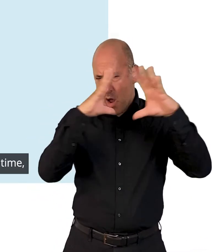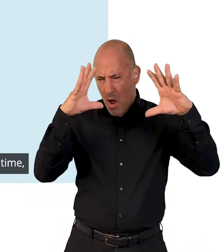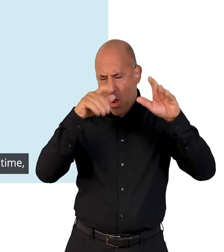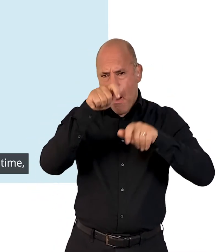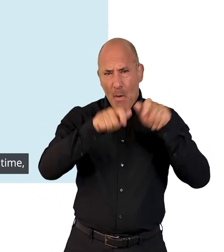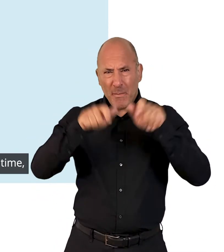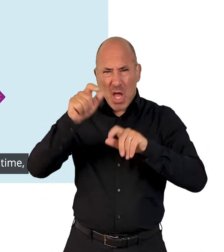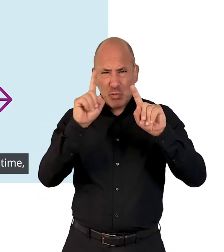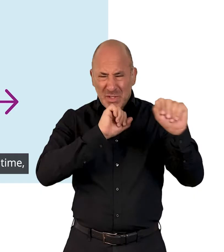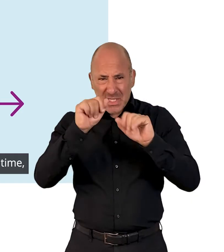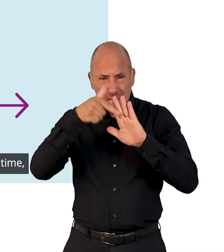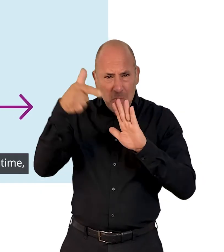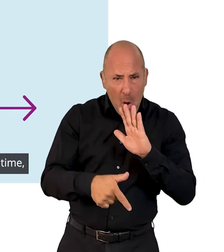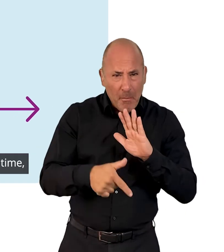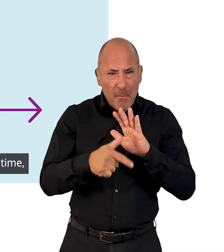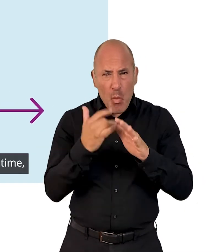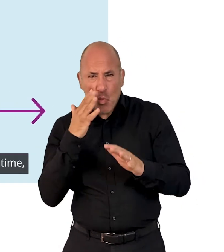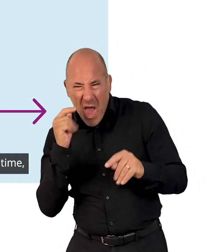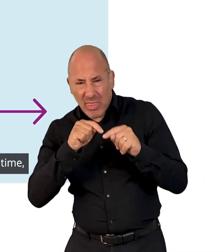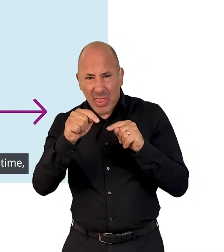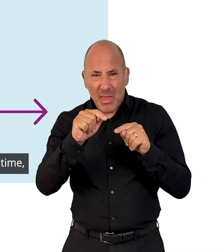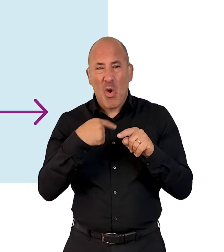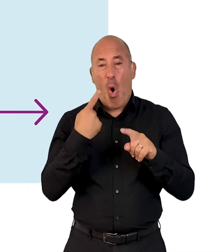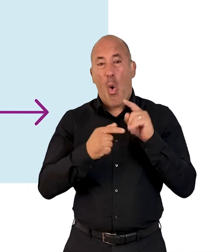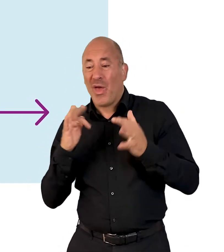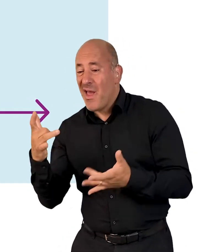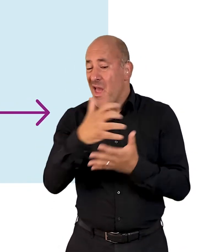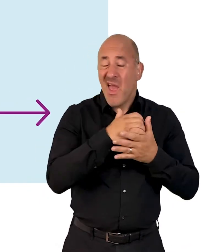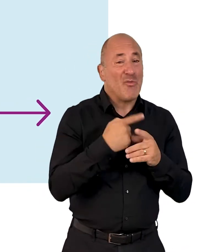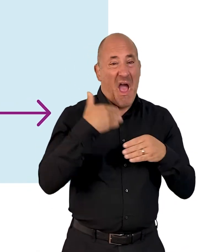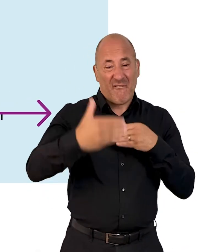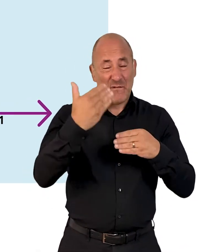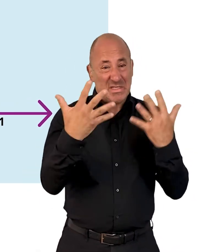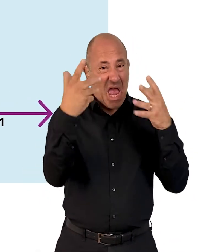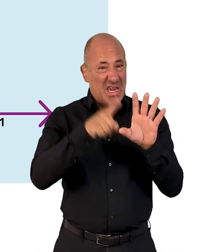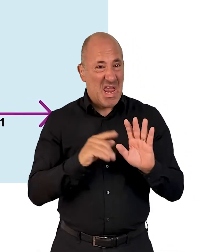understanding of our population at a point in time, but it only happens every ten years.